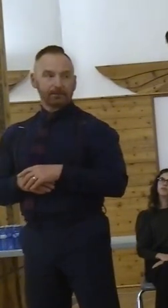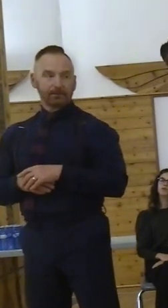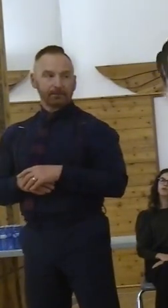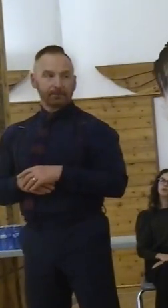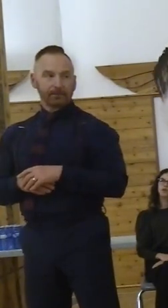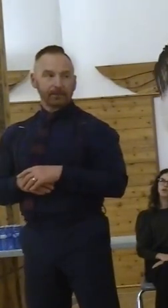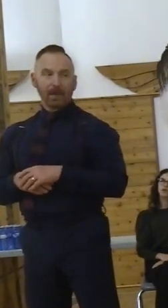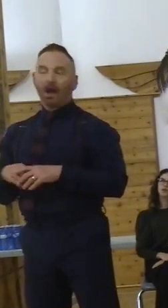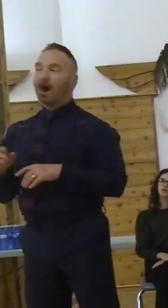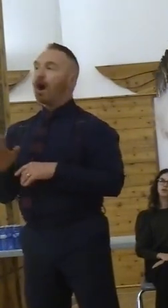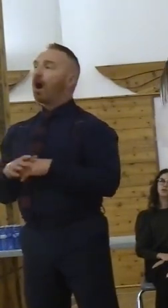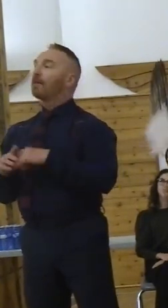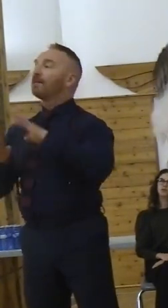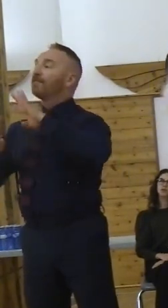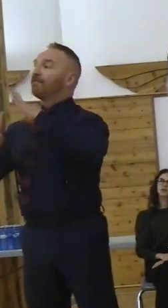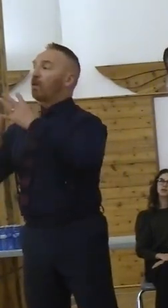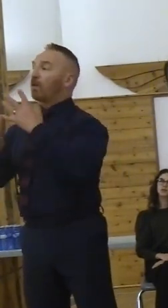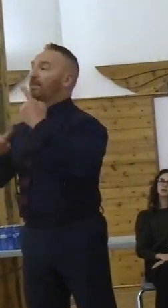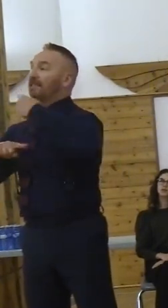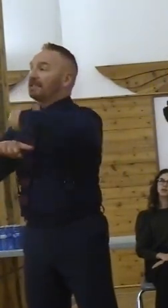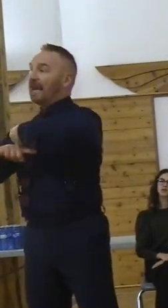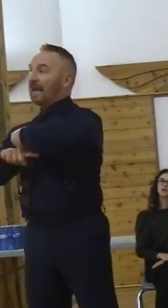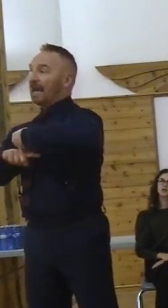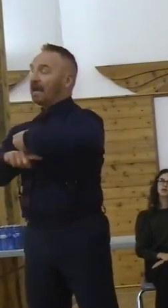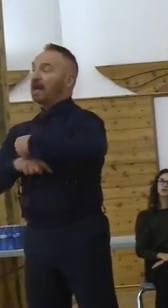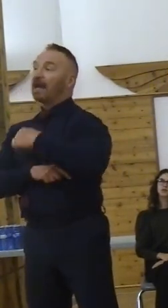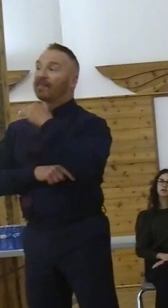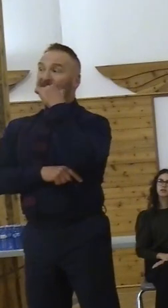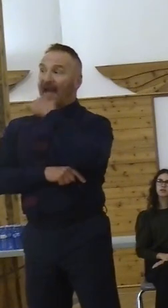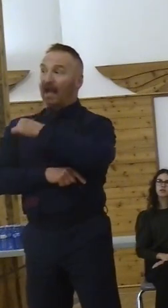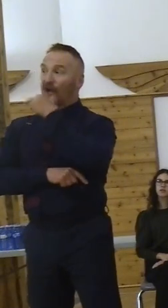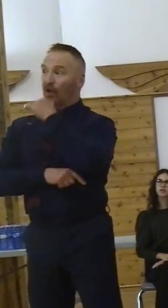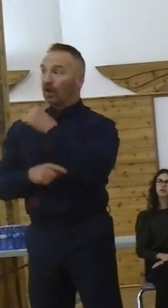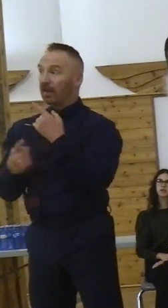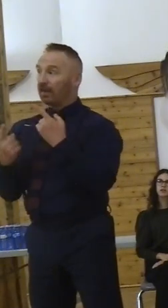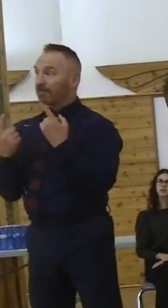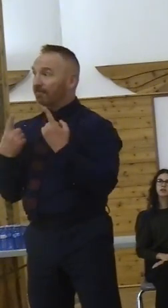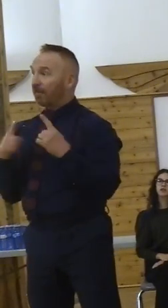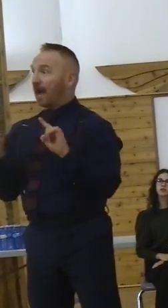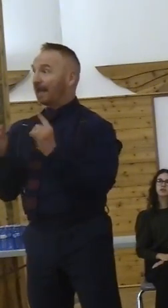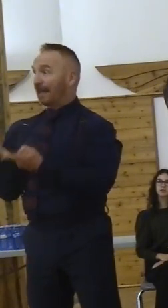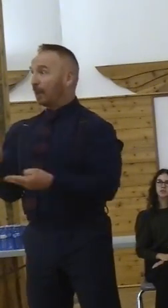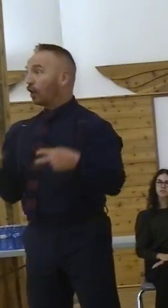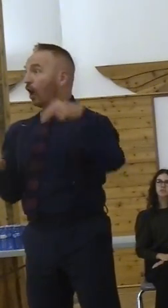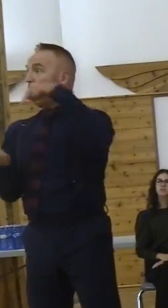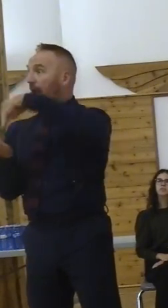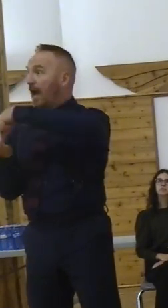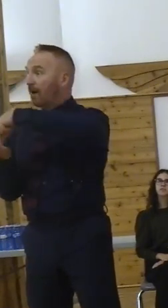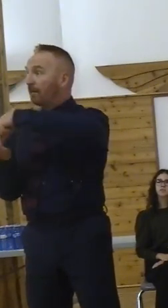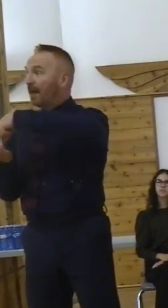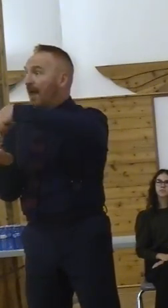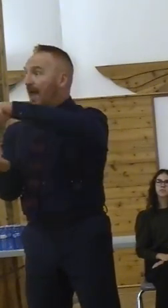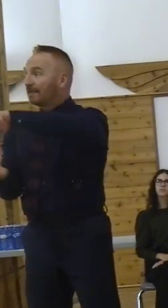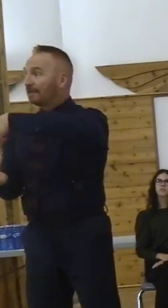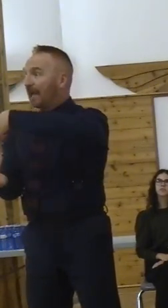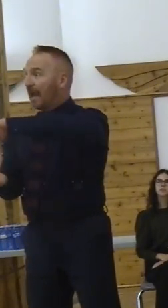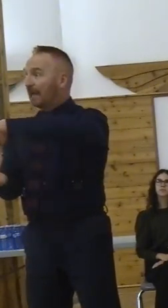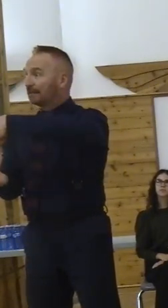And the fourth day when this little girl finally got up and danced behind the single dress and that's where the healing took place.